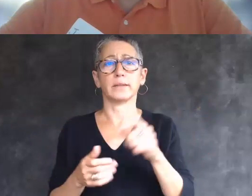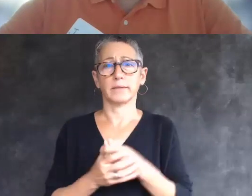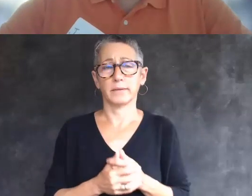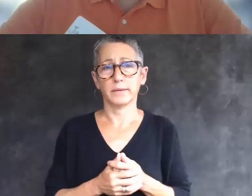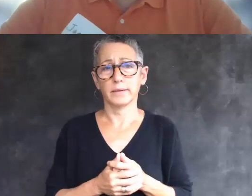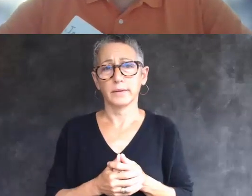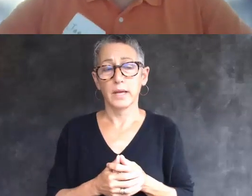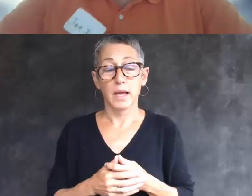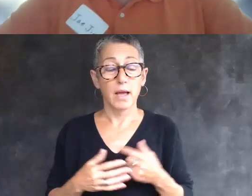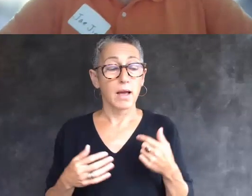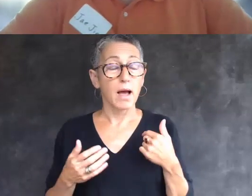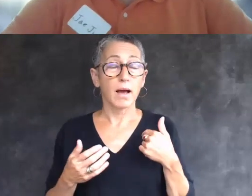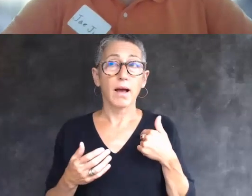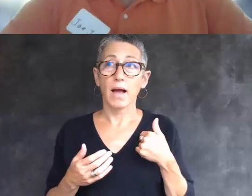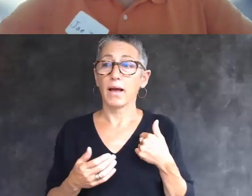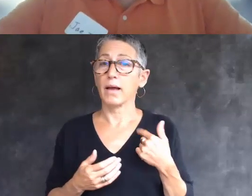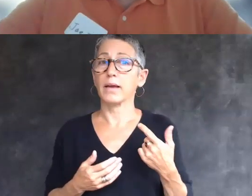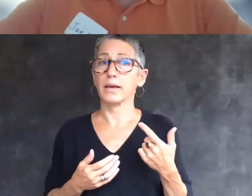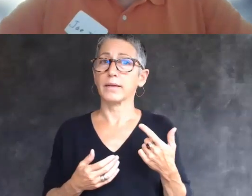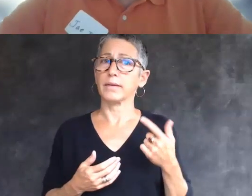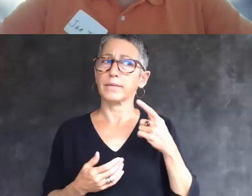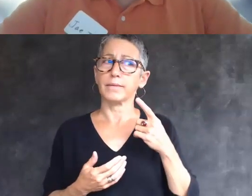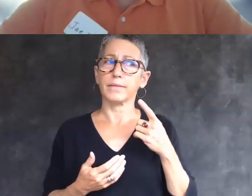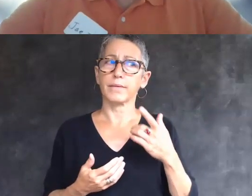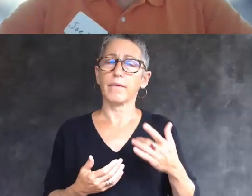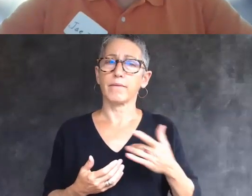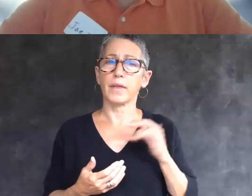I also think that one thing that one barrier that we also have, this